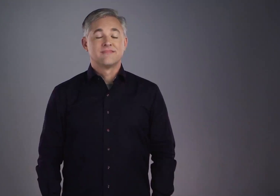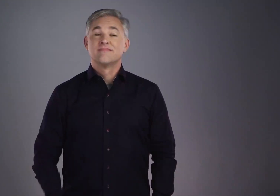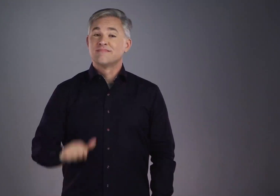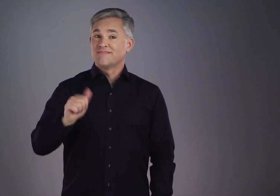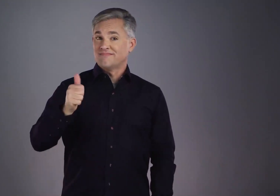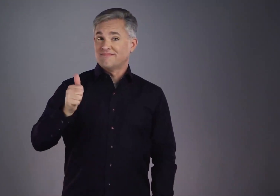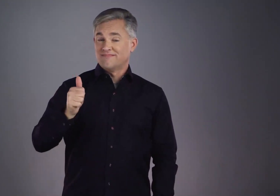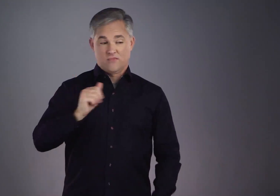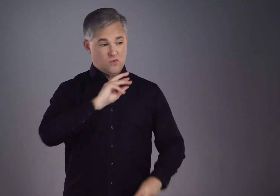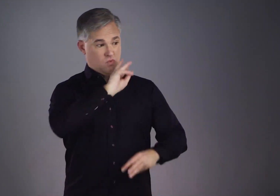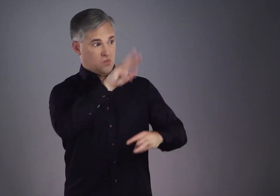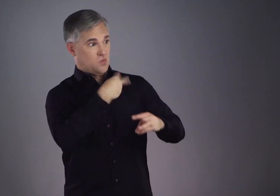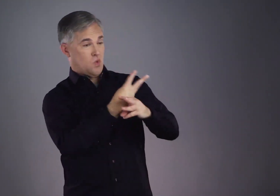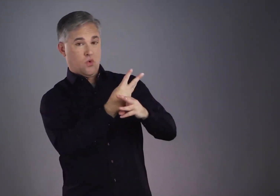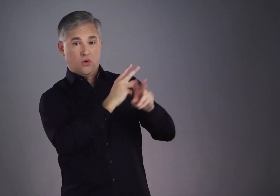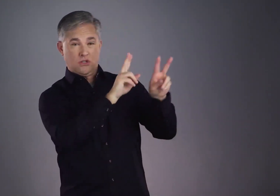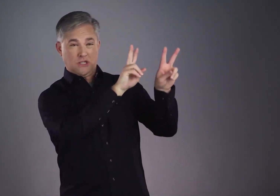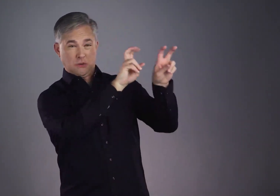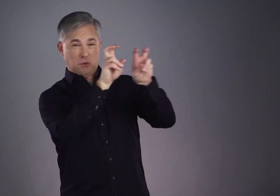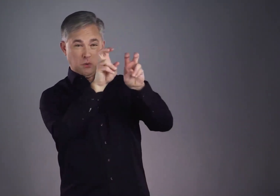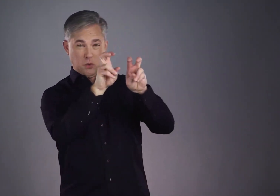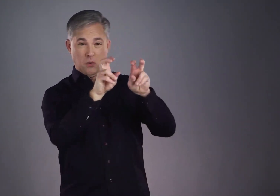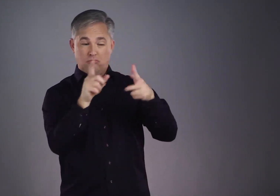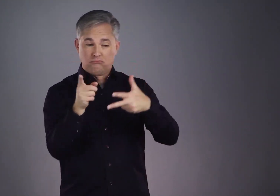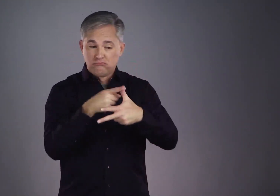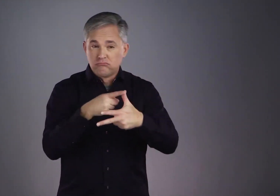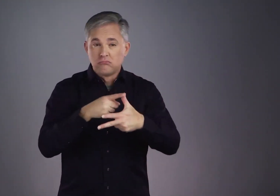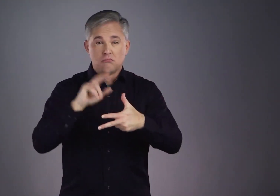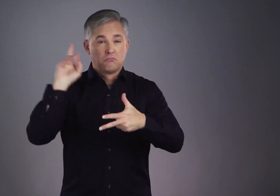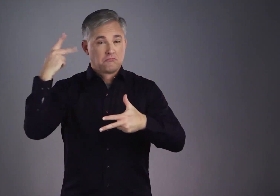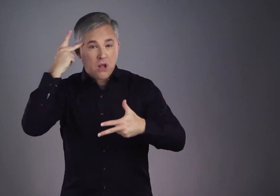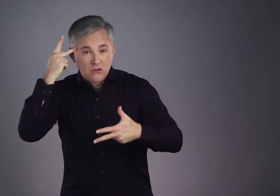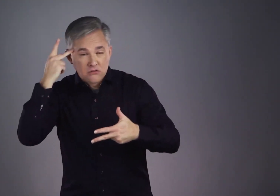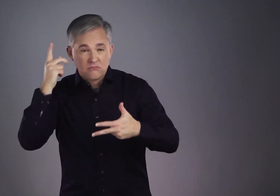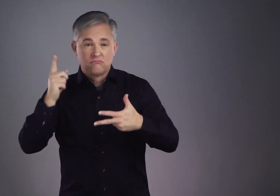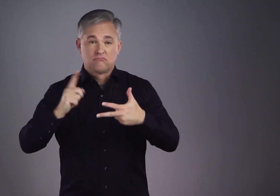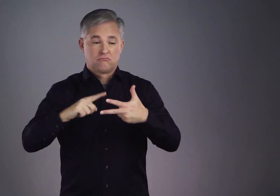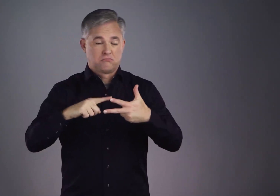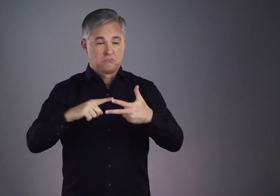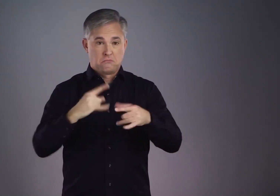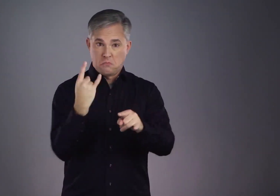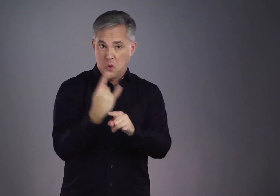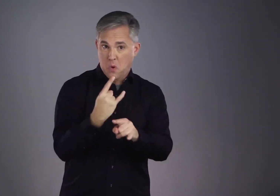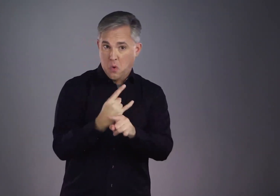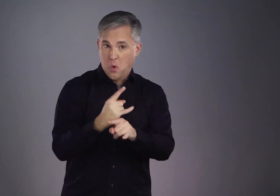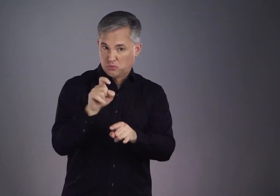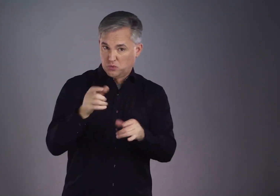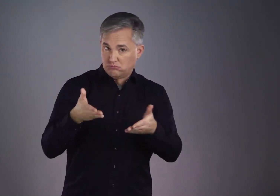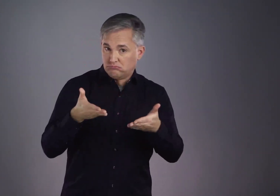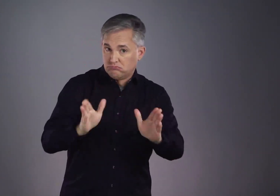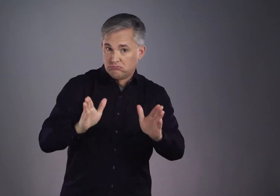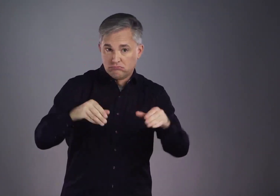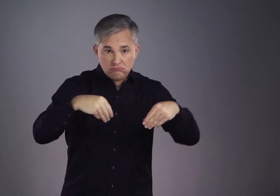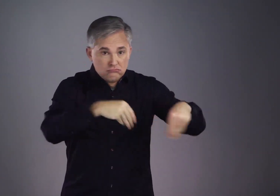10. — No A.A. group or member should ever, in such a way as to implicate A.A.,